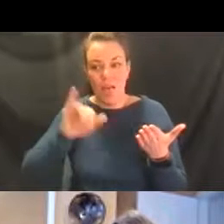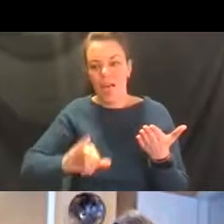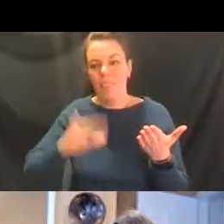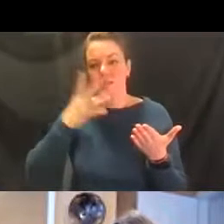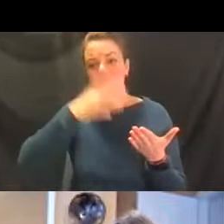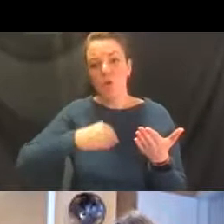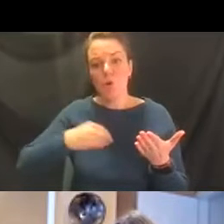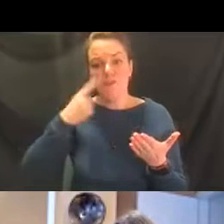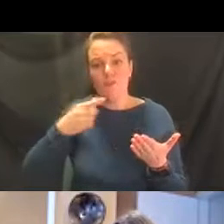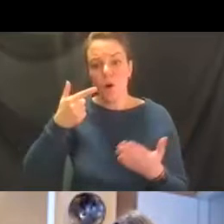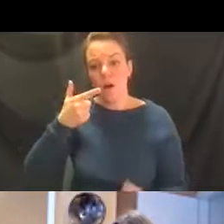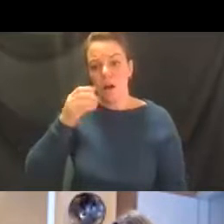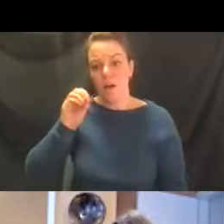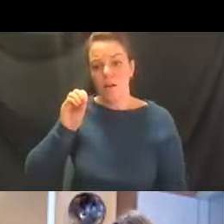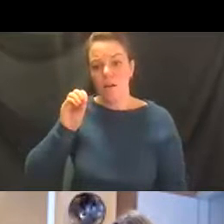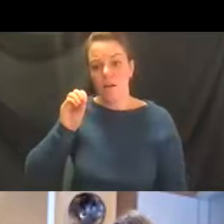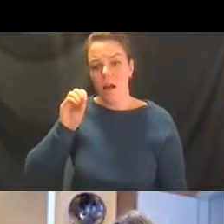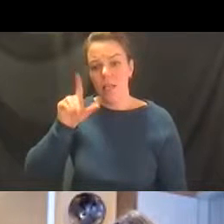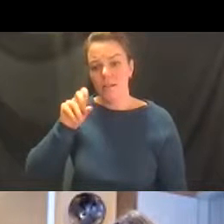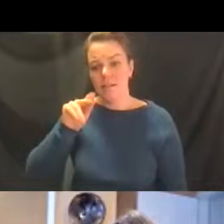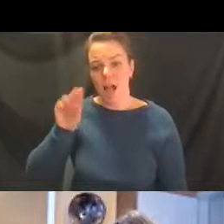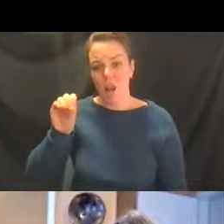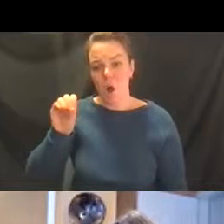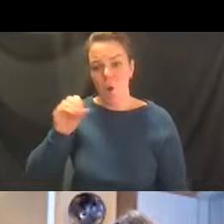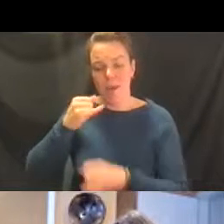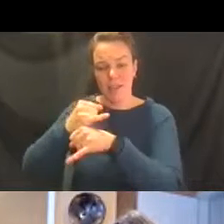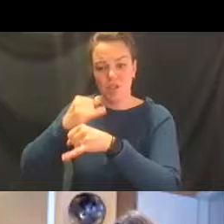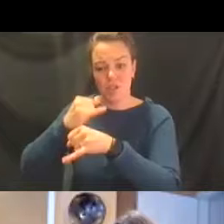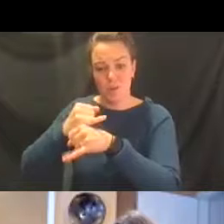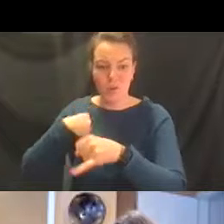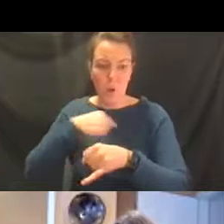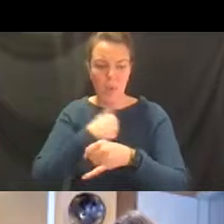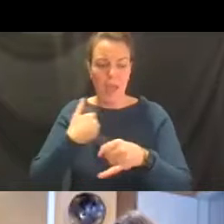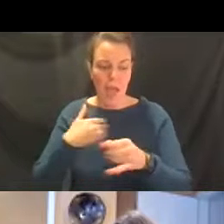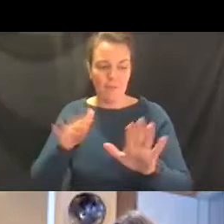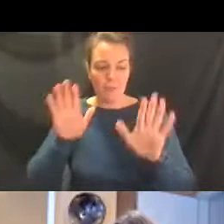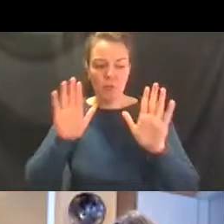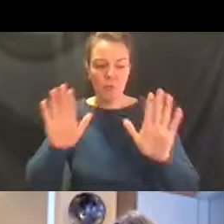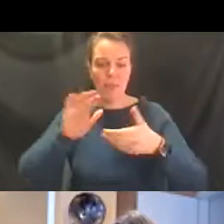that we have the opportunity to work with such esteemed colleagues and to be a clearinghouse